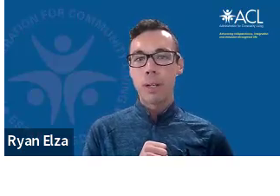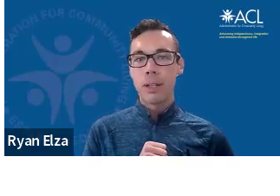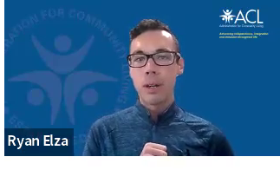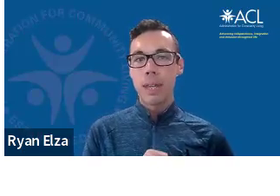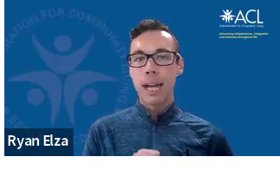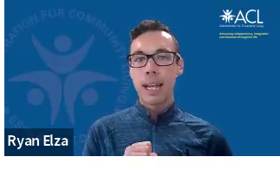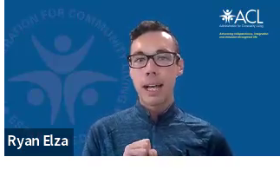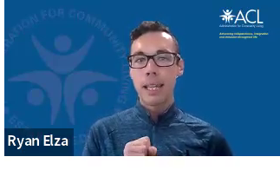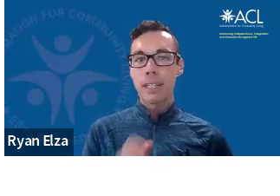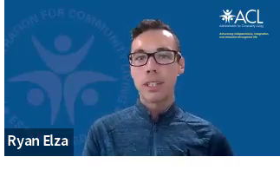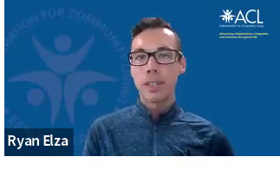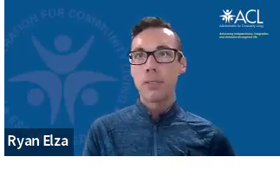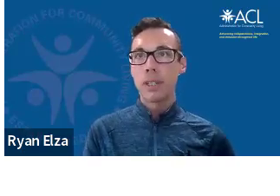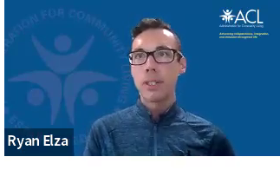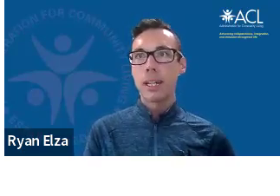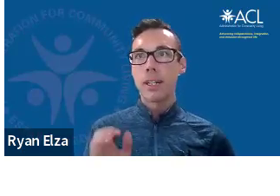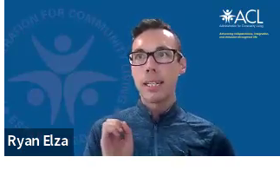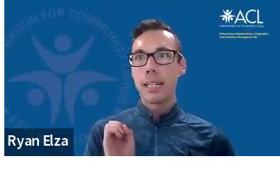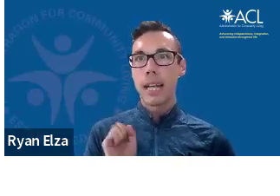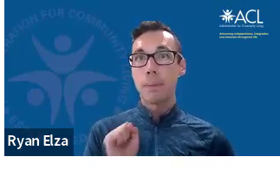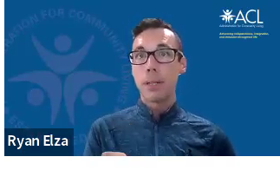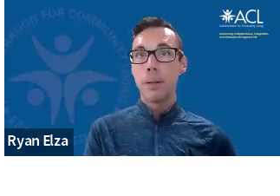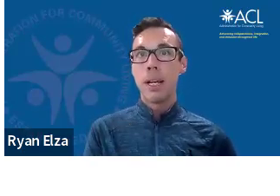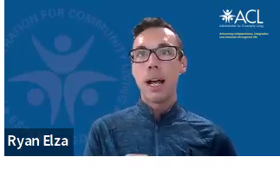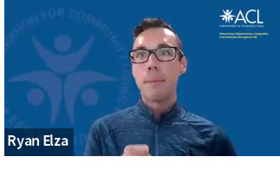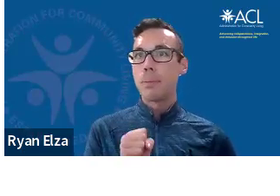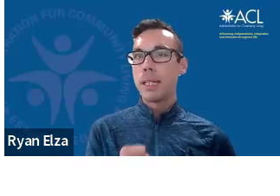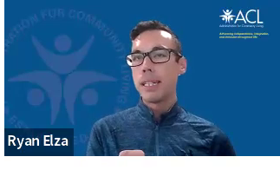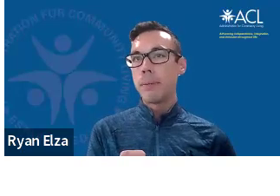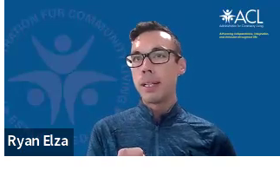We want you to know that the Housing and Services Resource Center is here to help you so please